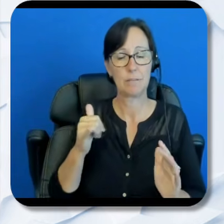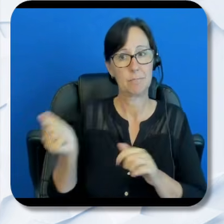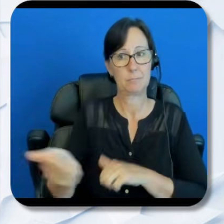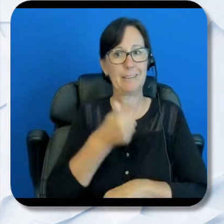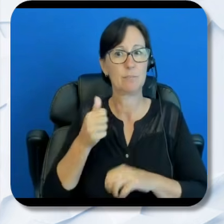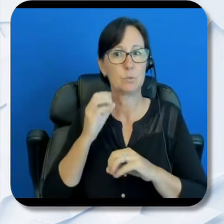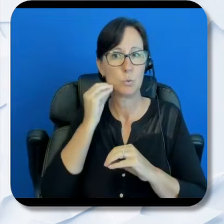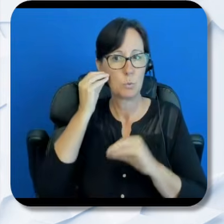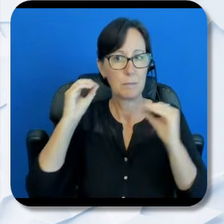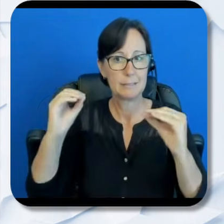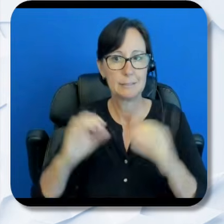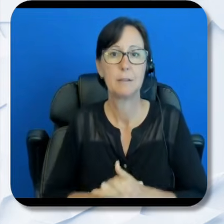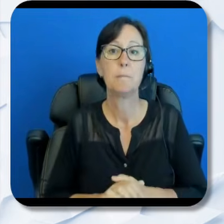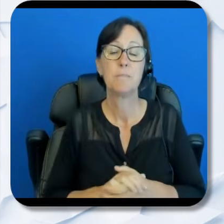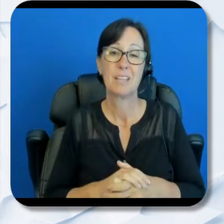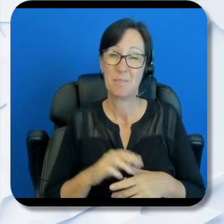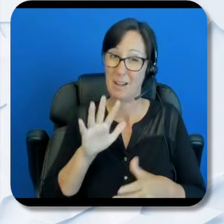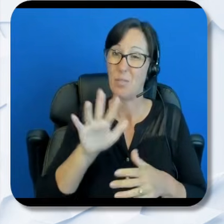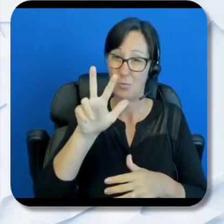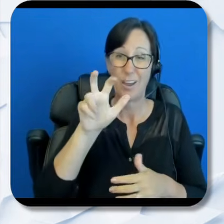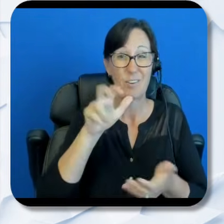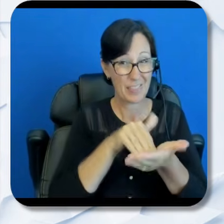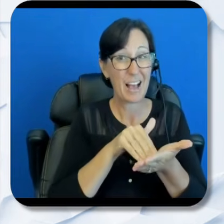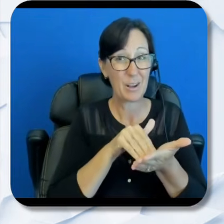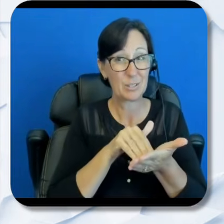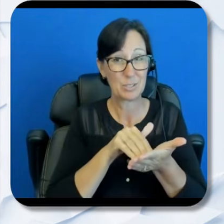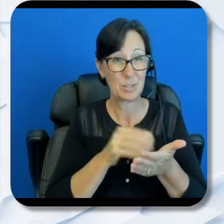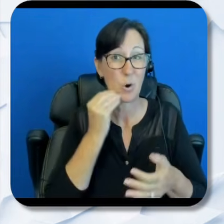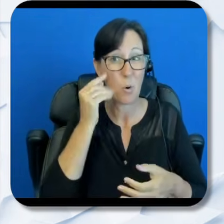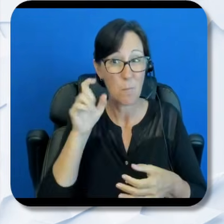California has as many as 300,000 homeless students that we know of.